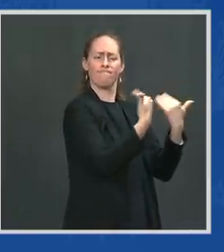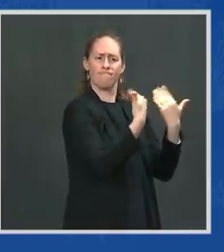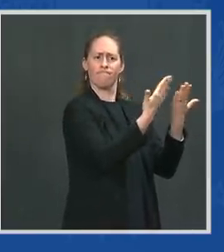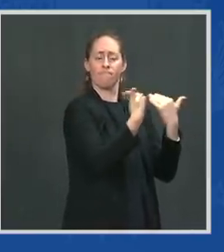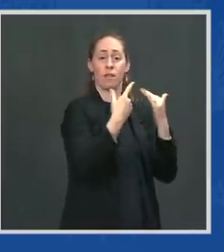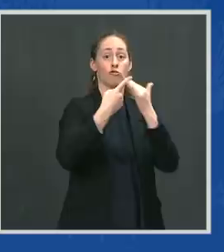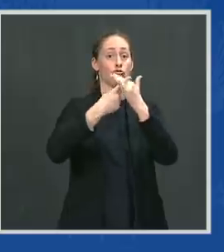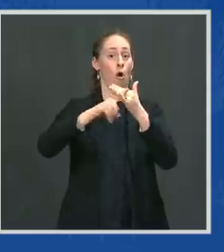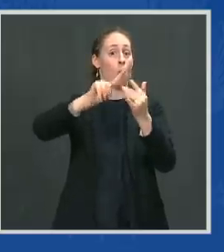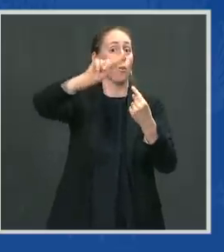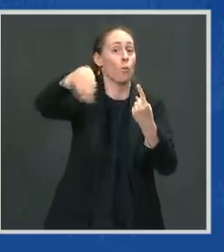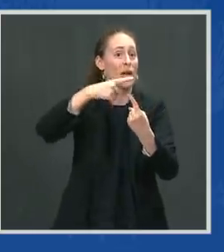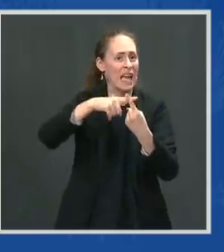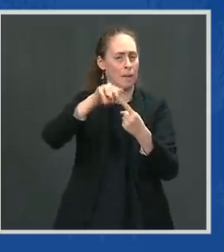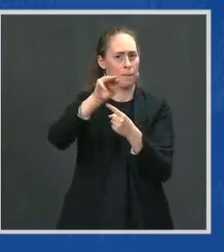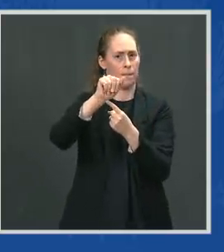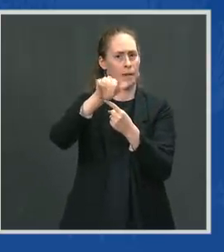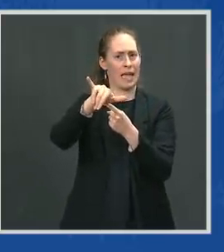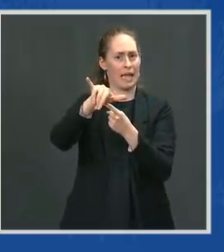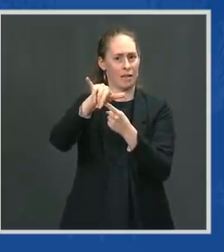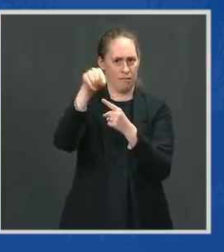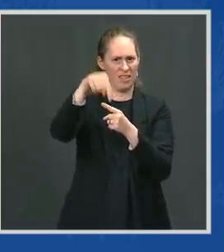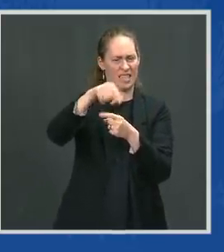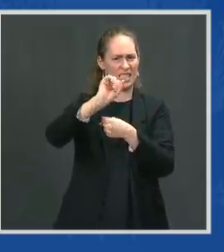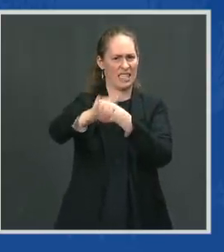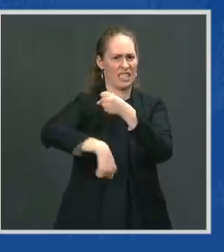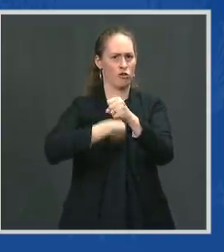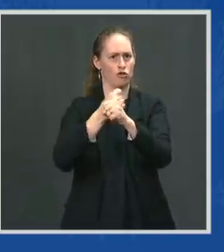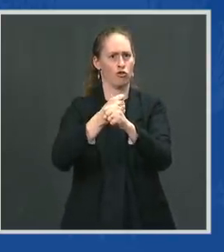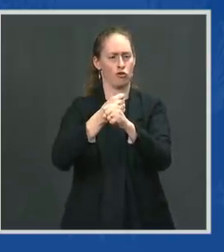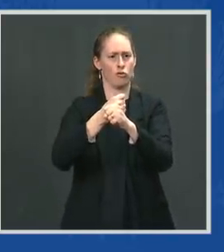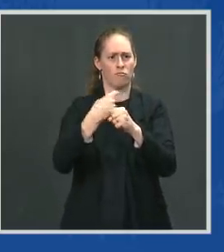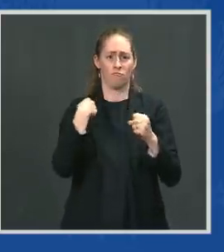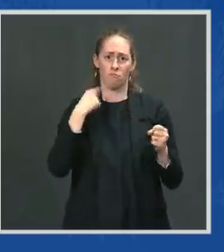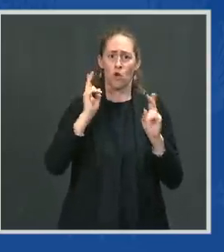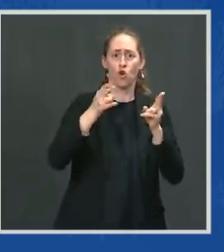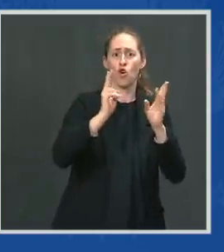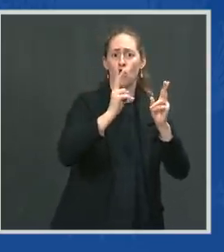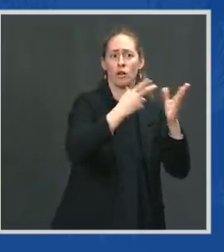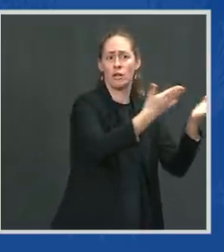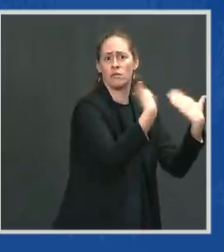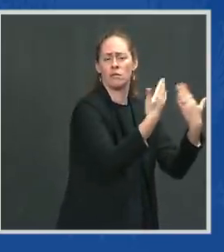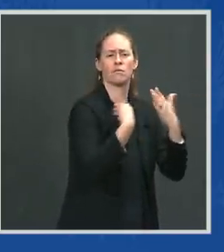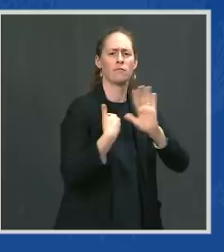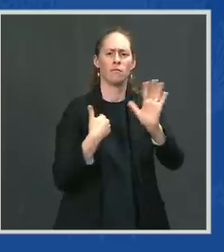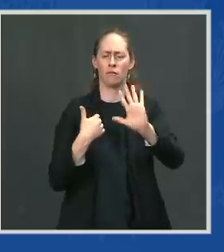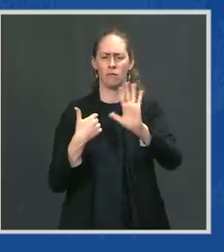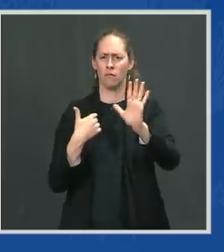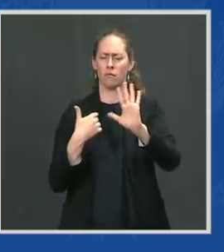We will not conduct a hasty rush to the exit. We'll do it -- we'll do it responsibly,